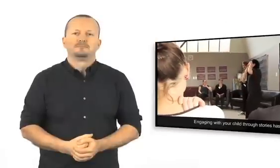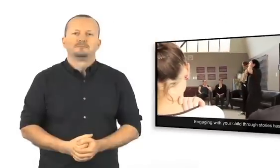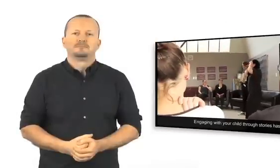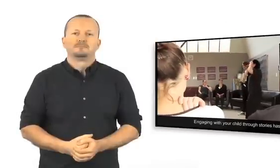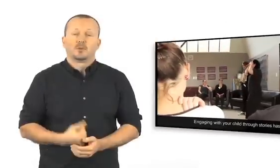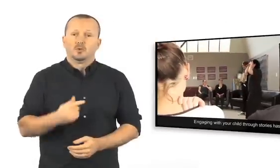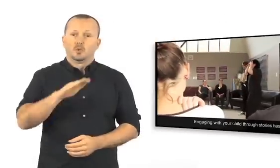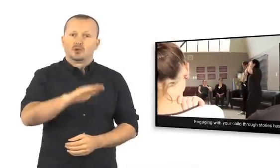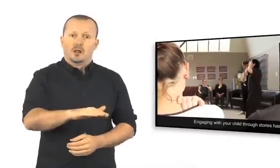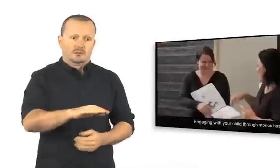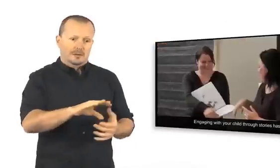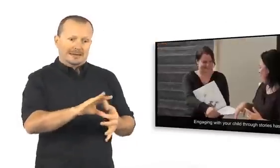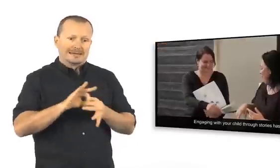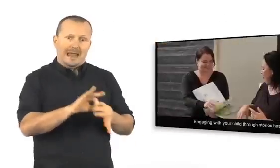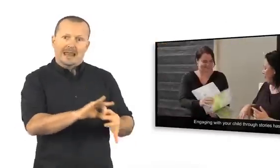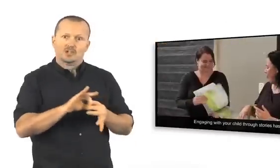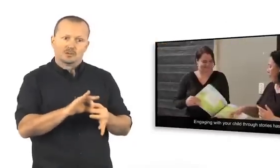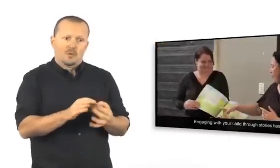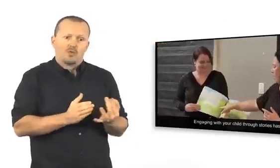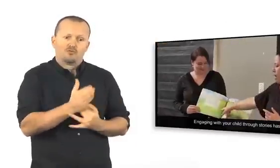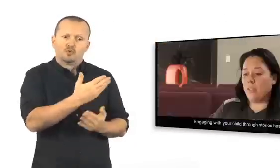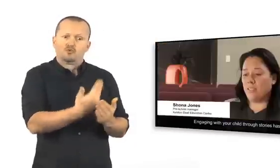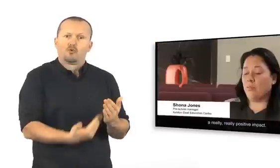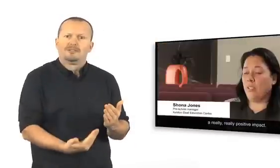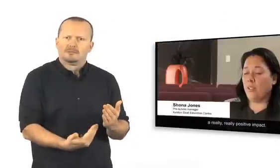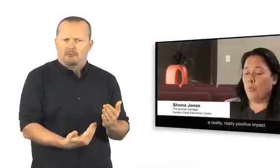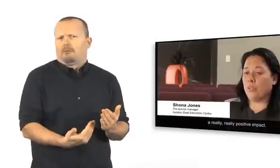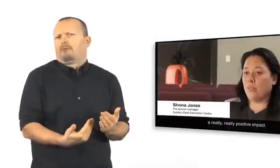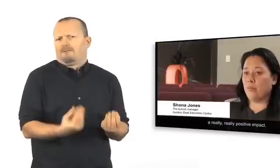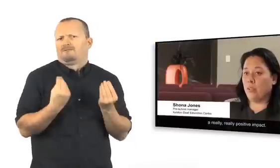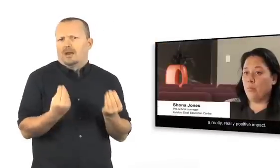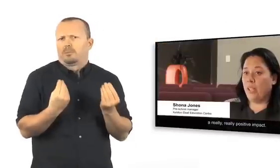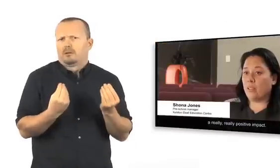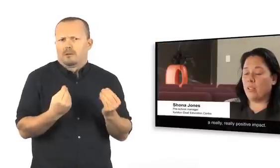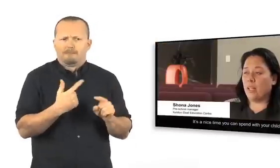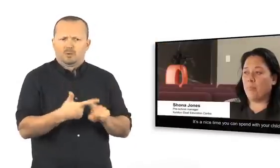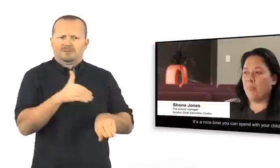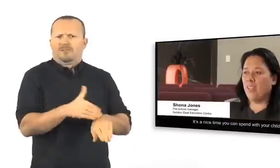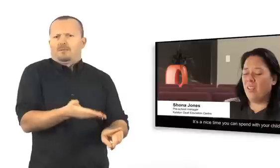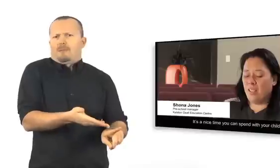Shona: Engaging with your child through stories has a really, really positive impact.